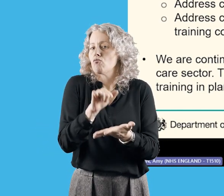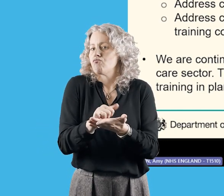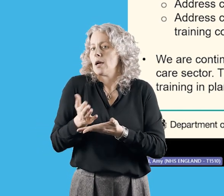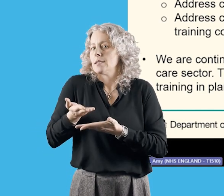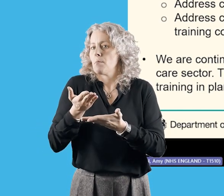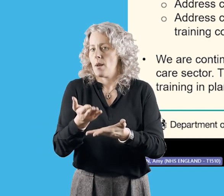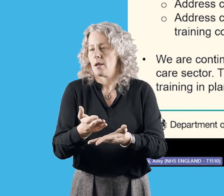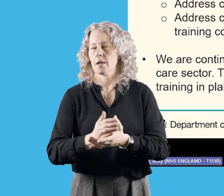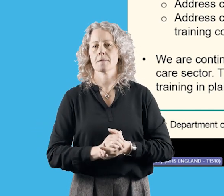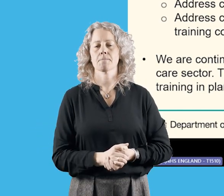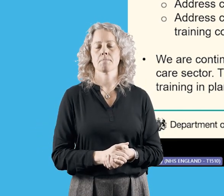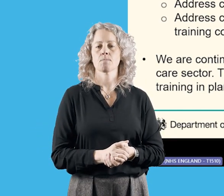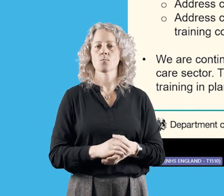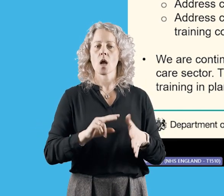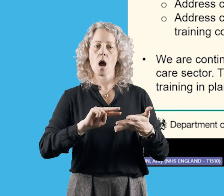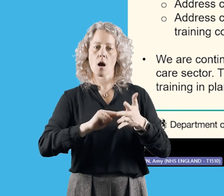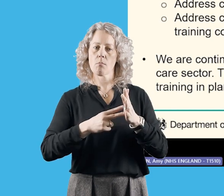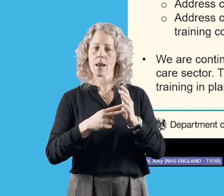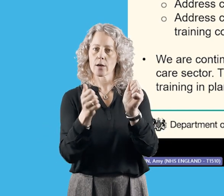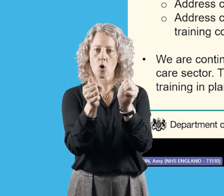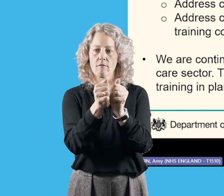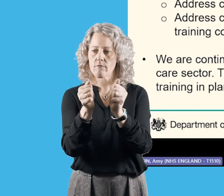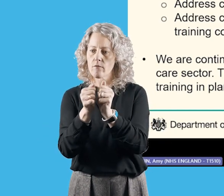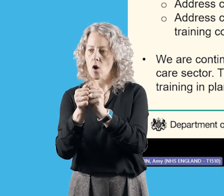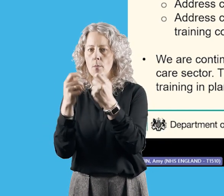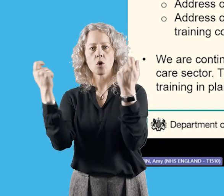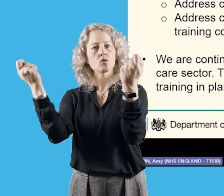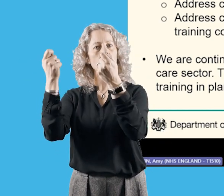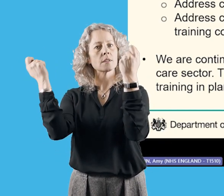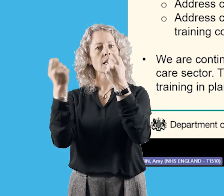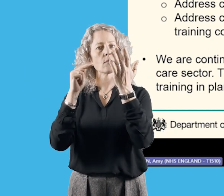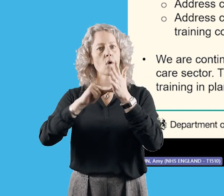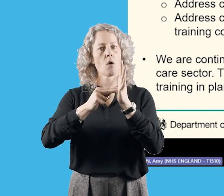service and plan to confirm the successful organisation in April